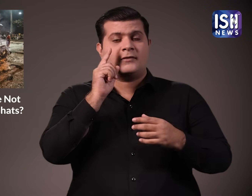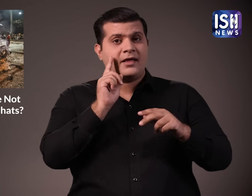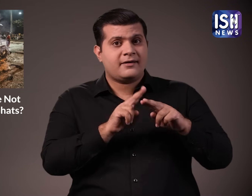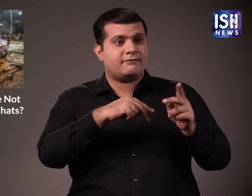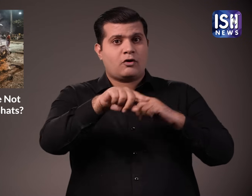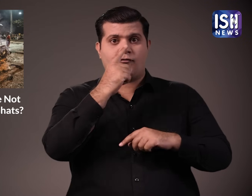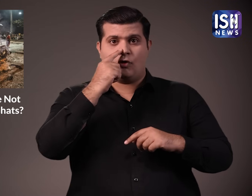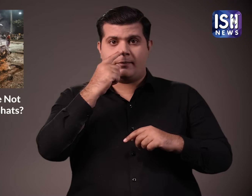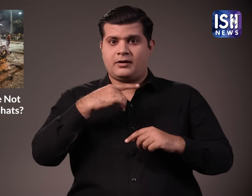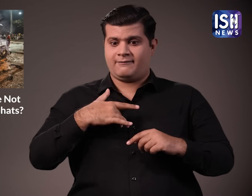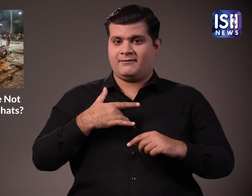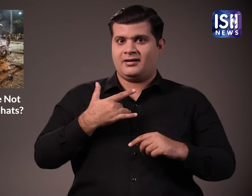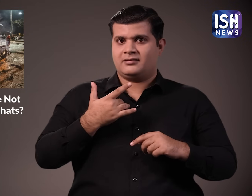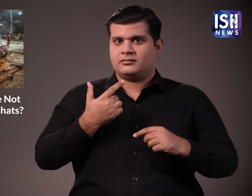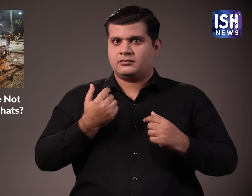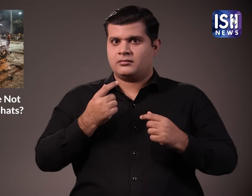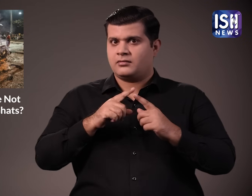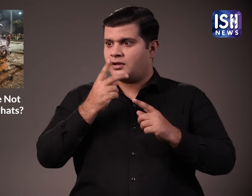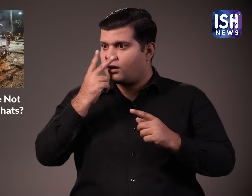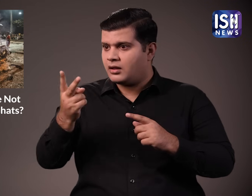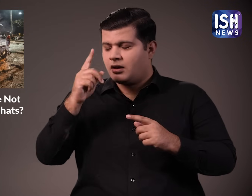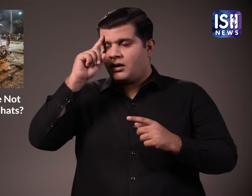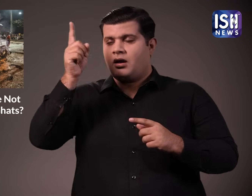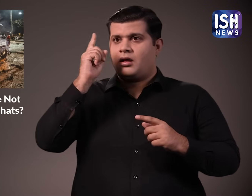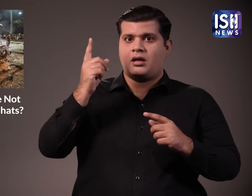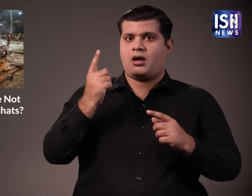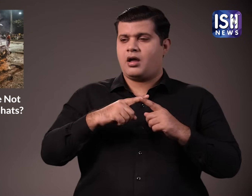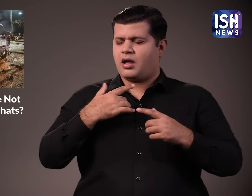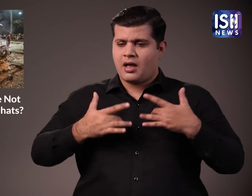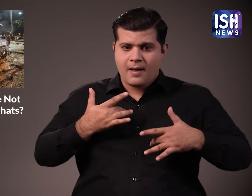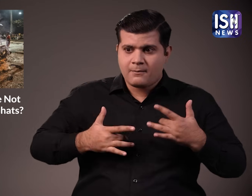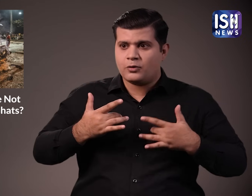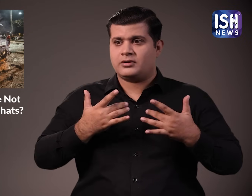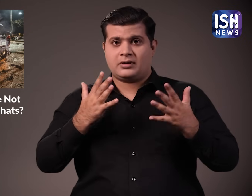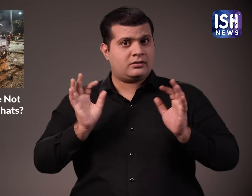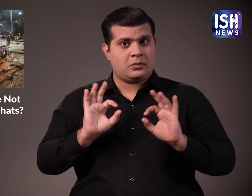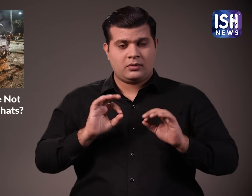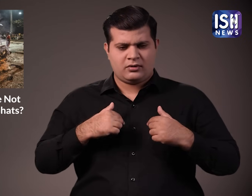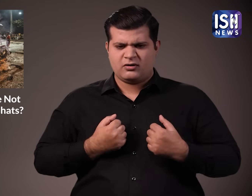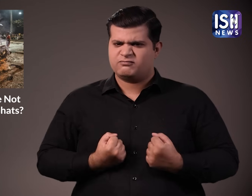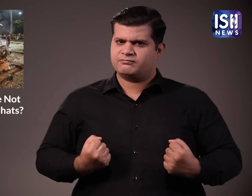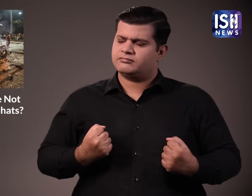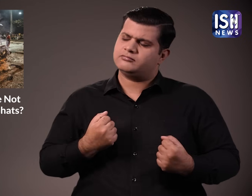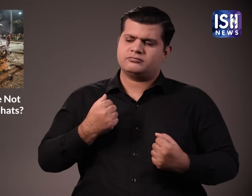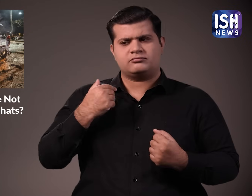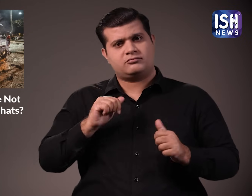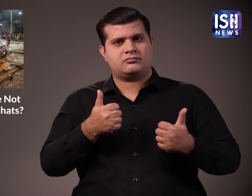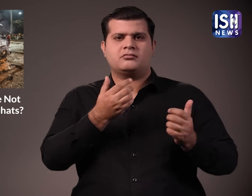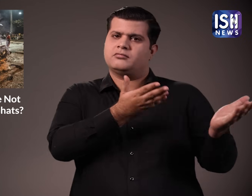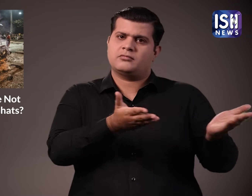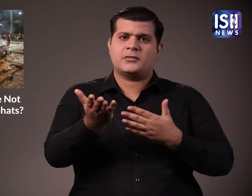If women do not feel any discomfort and are emotionally strong enough, they too can perform the last rites.